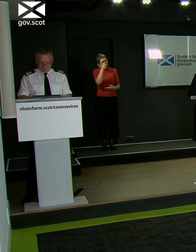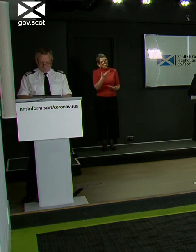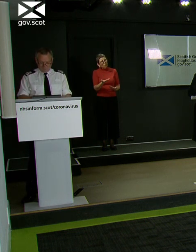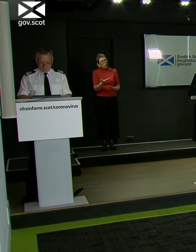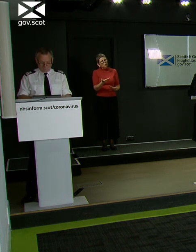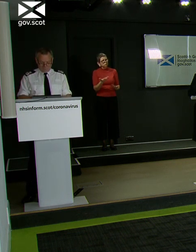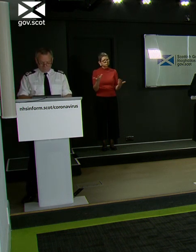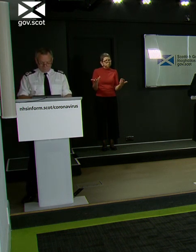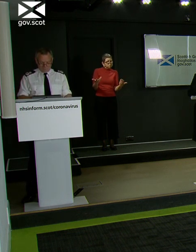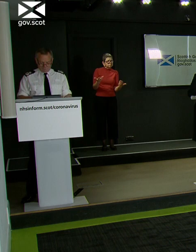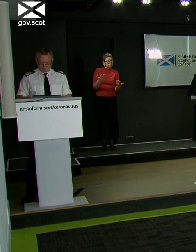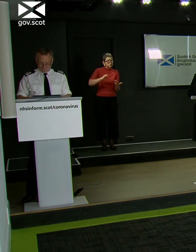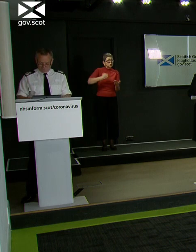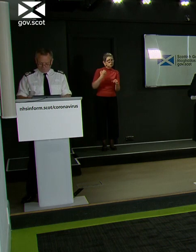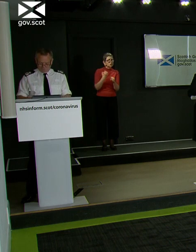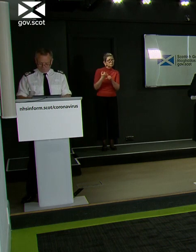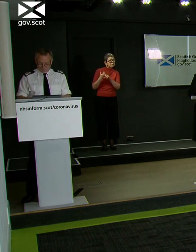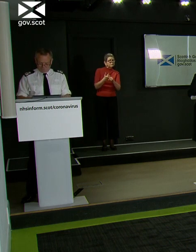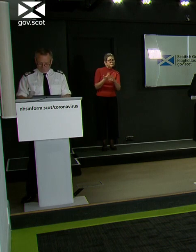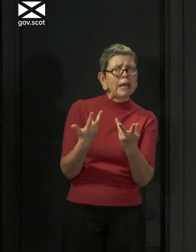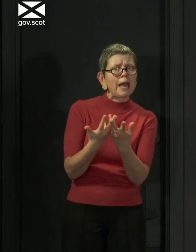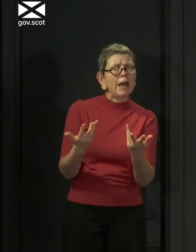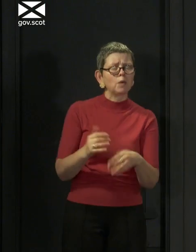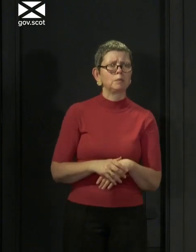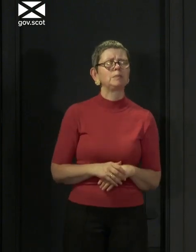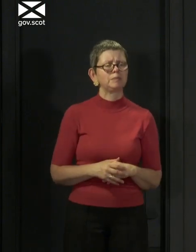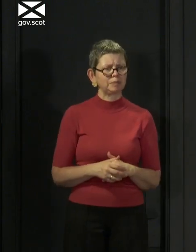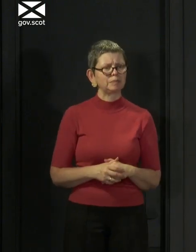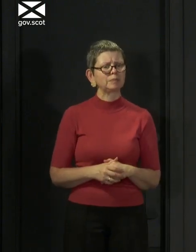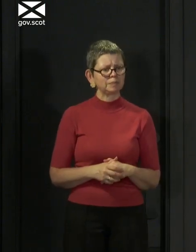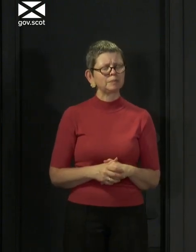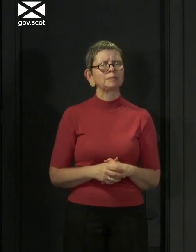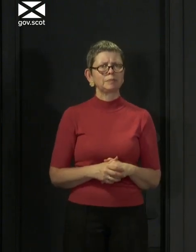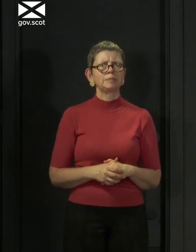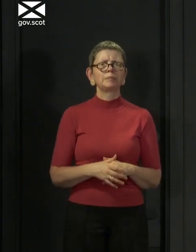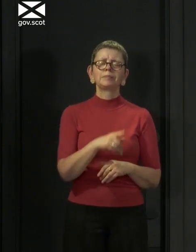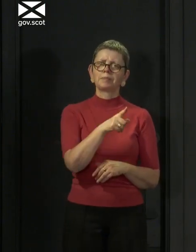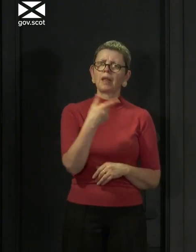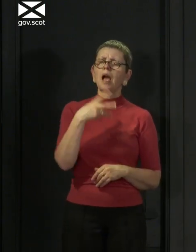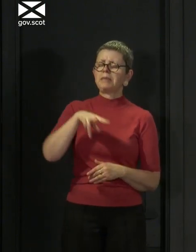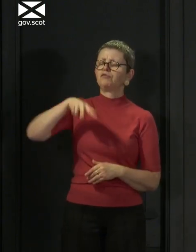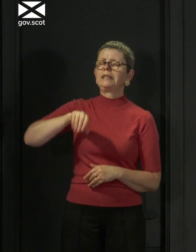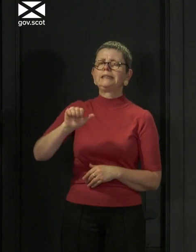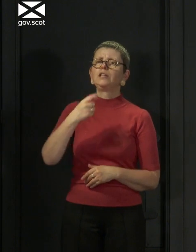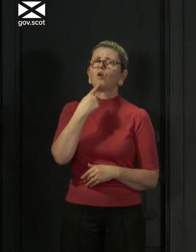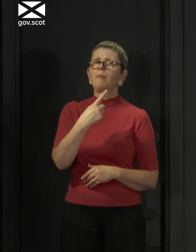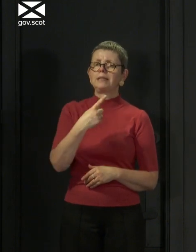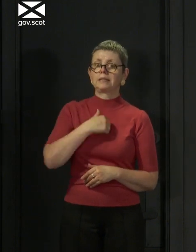the Scottish Government be doing to address that? I have read the comments from Donald Macaskill earlier today. I should say, as we've said